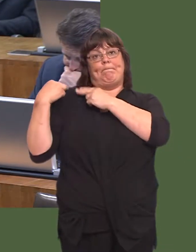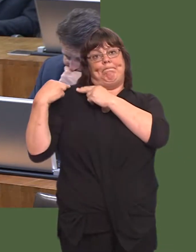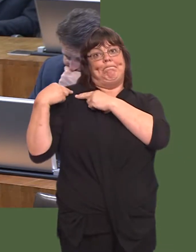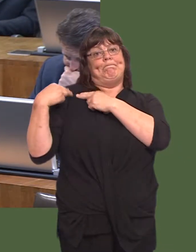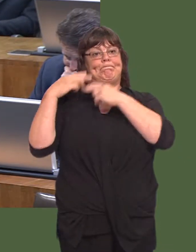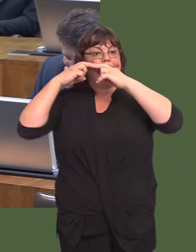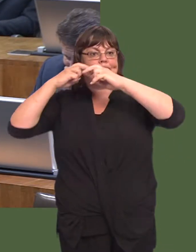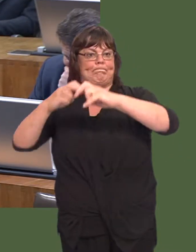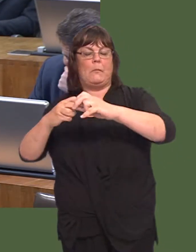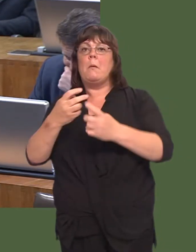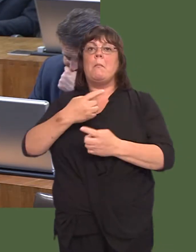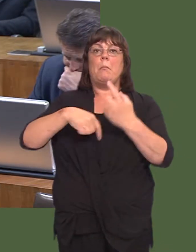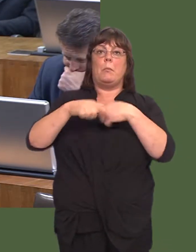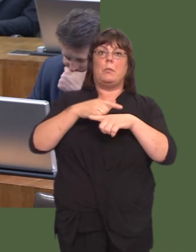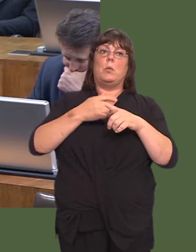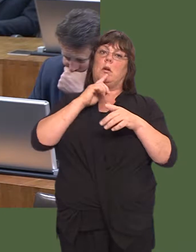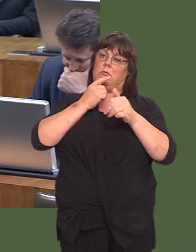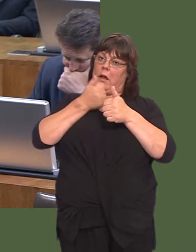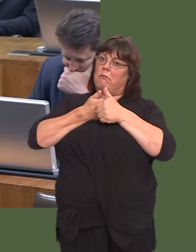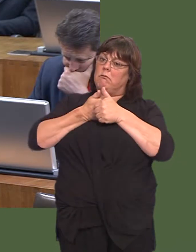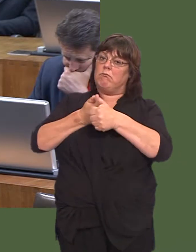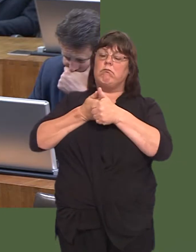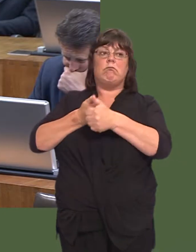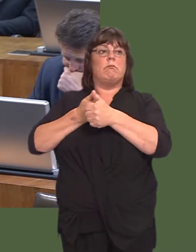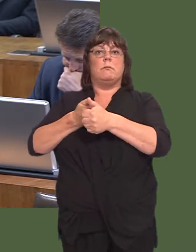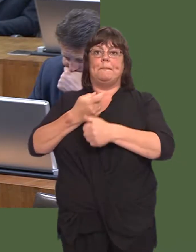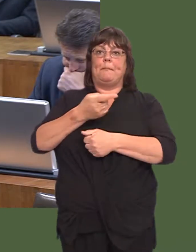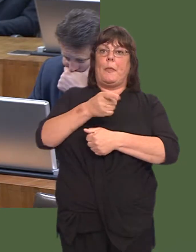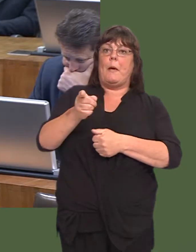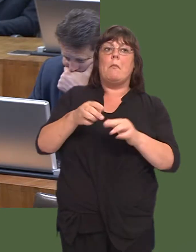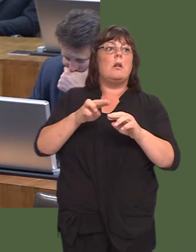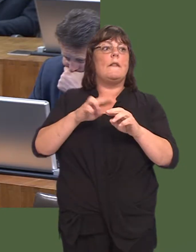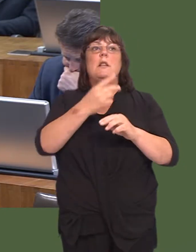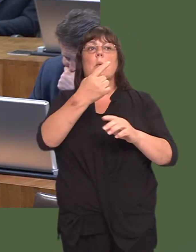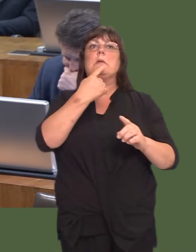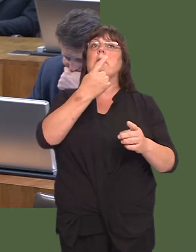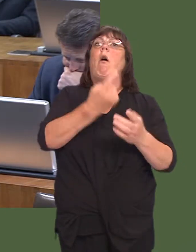But it is hugely important that as much assurance as possible can be given, that any allegations